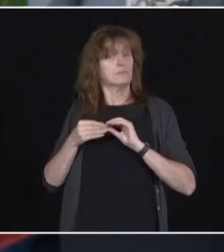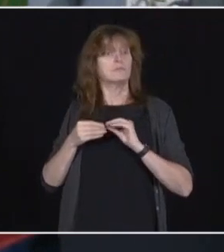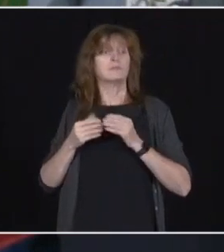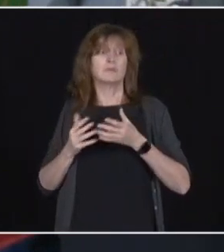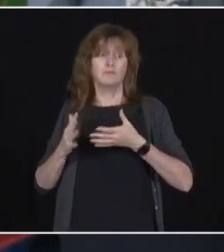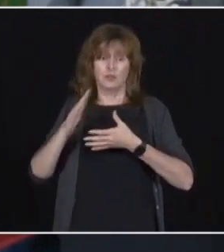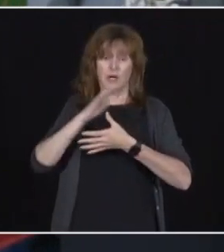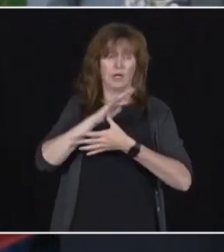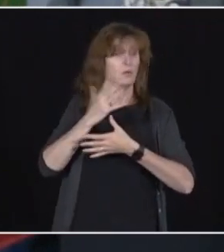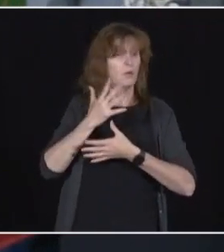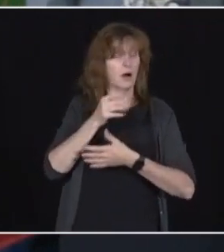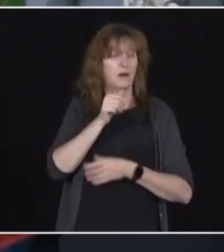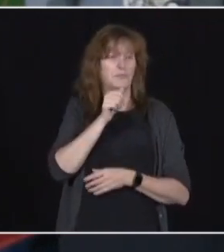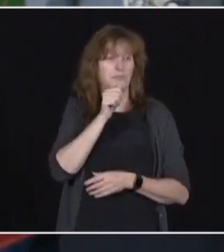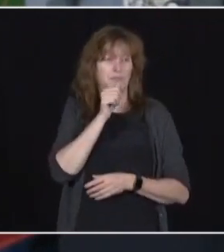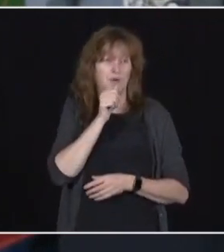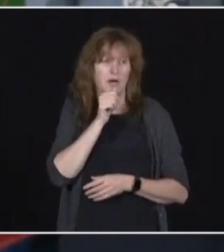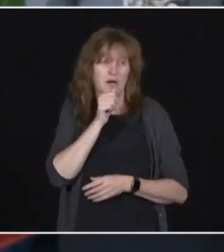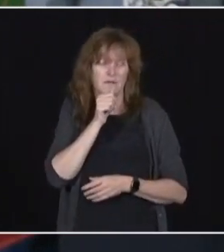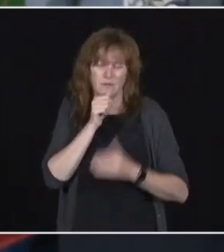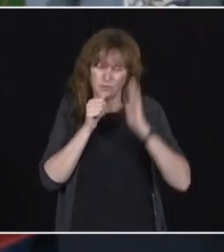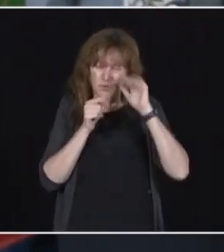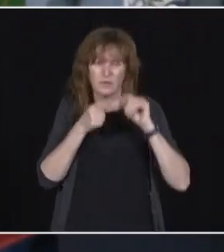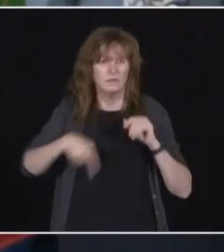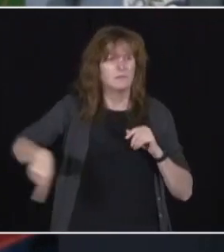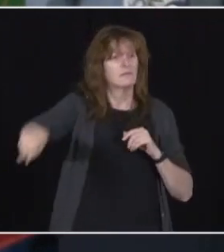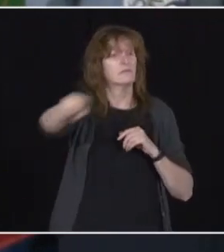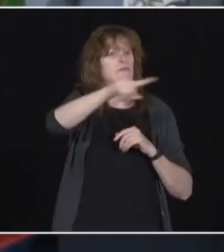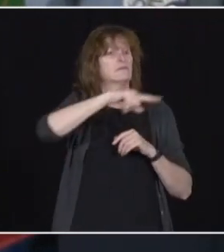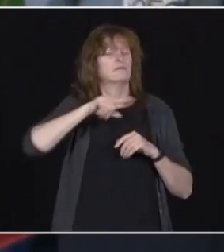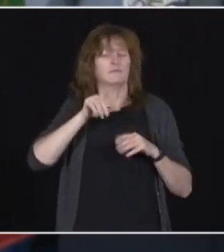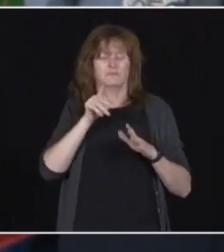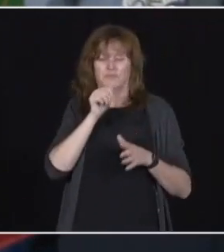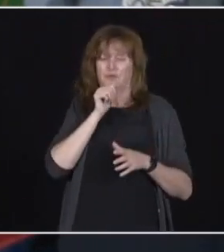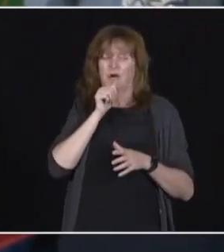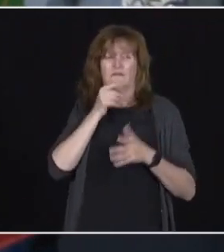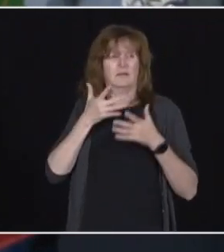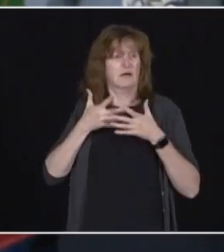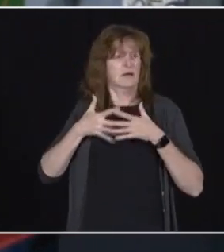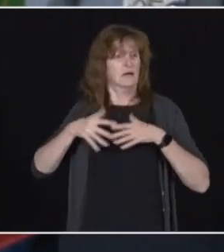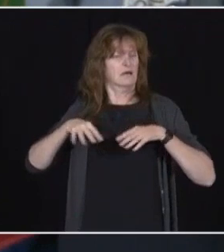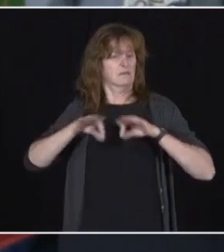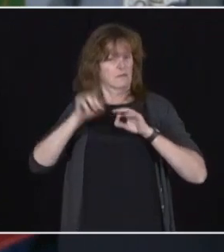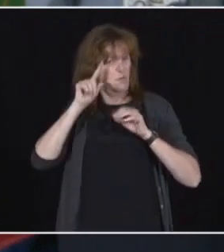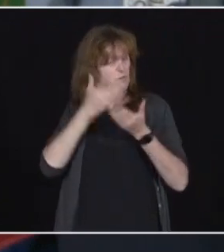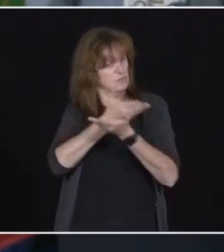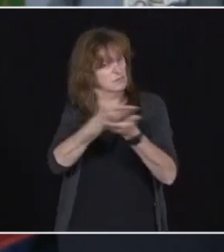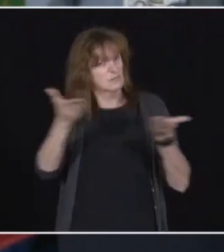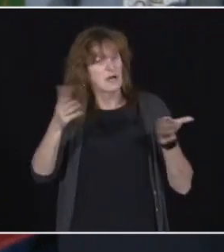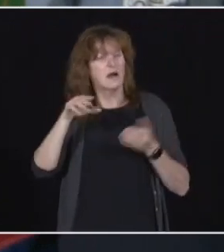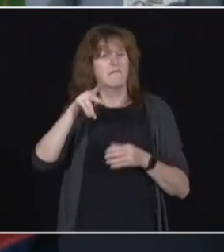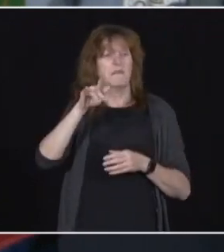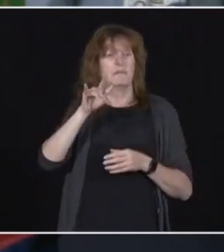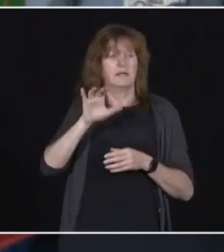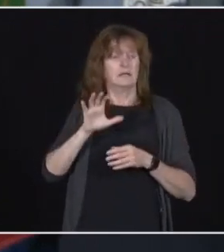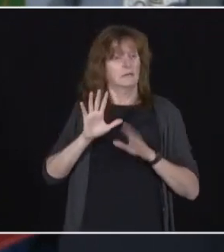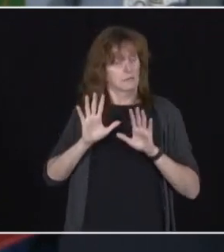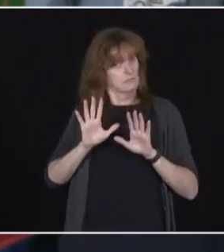of government and I think at the premier noted, one of these we really want to address is the concern